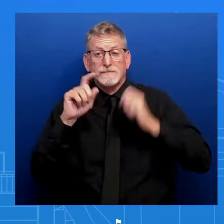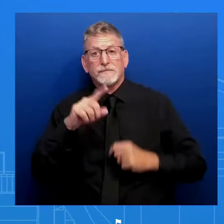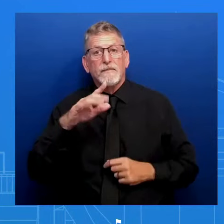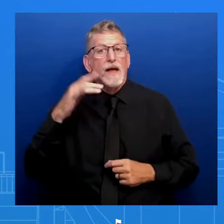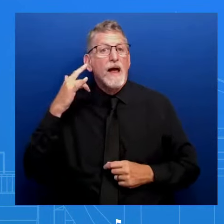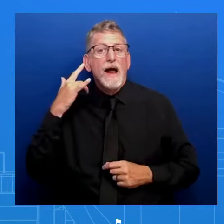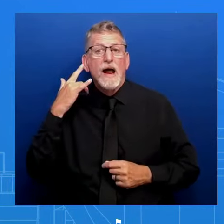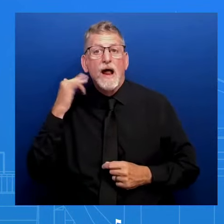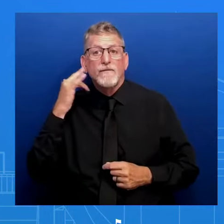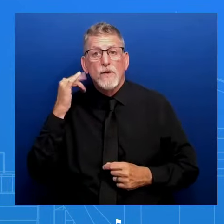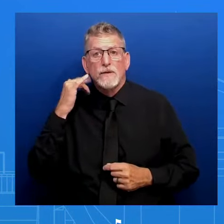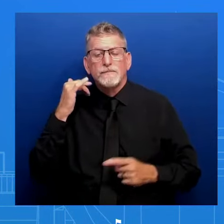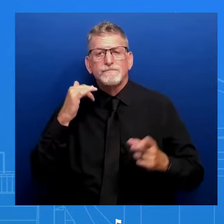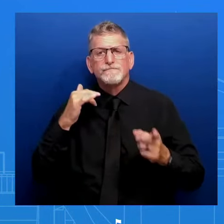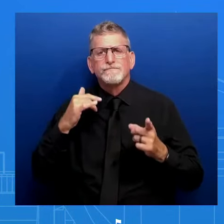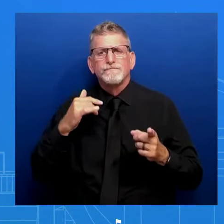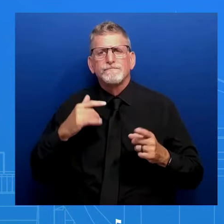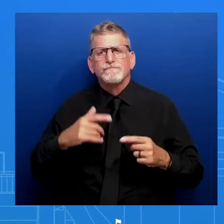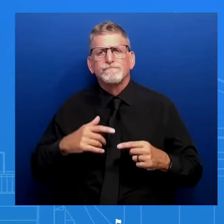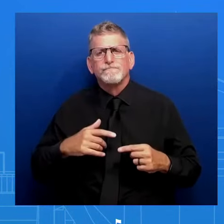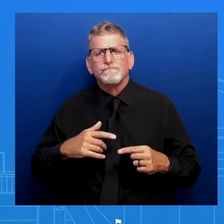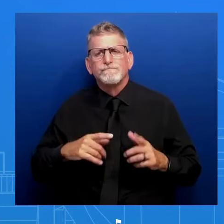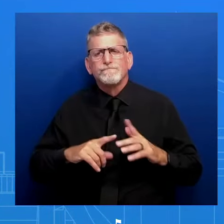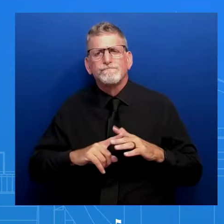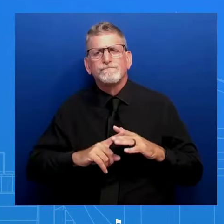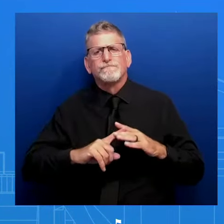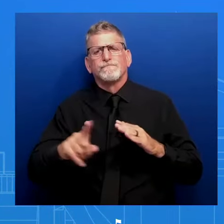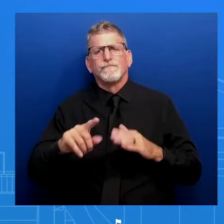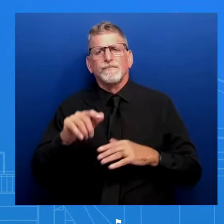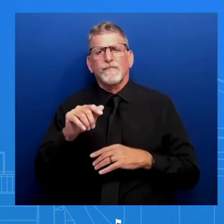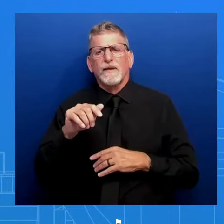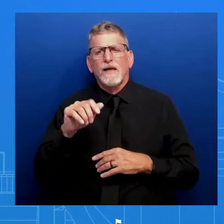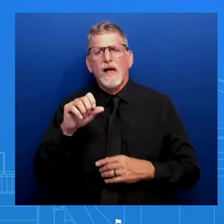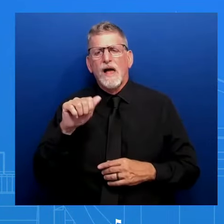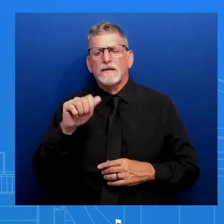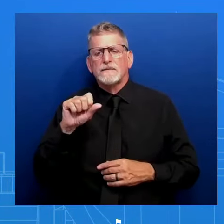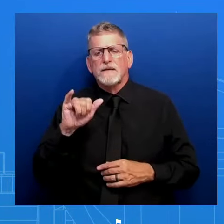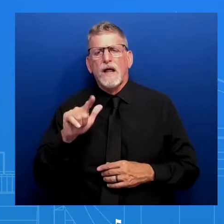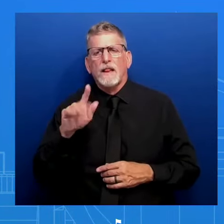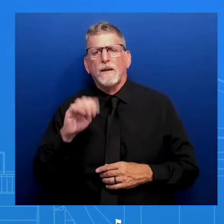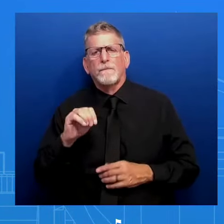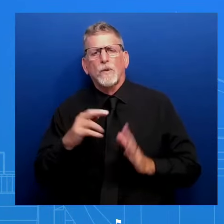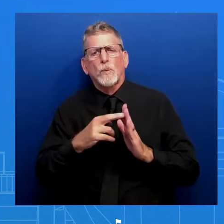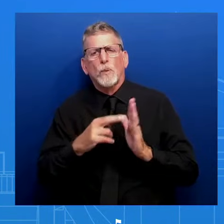should this ruling not be stayed by the next circuit of the Supreme Court? Ms. Jean-Pierre: So, look, right now the way